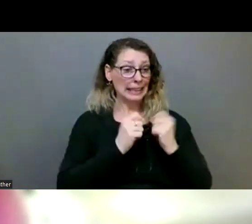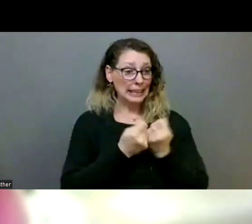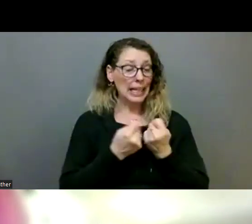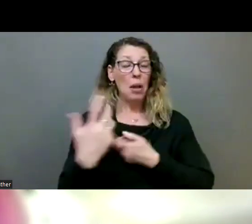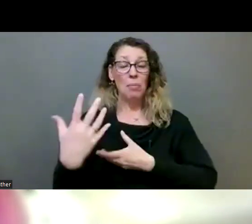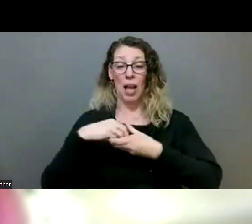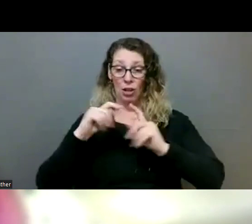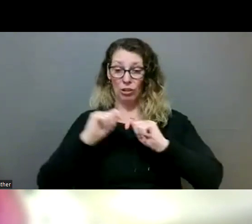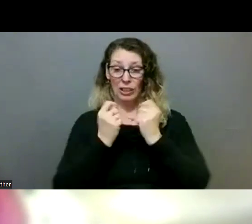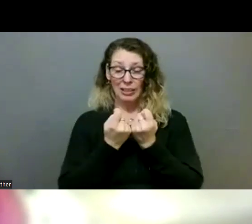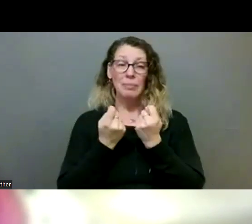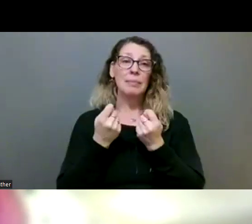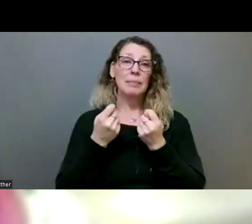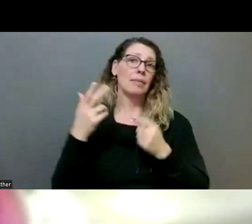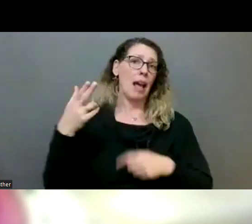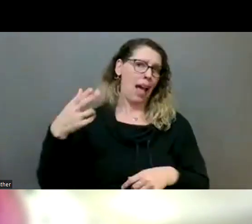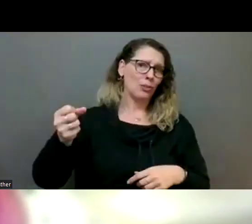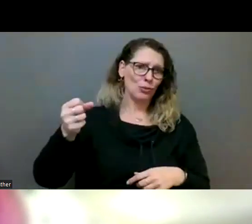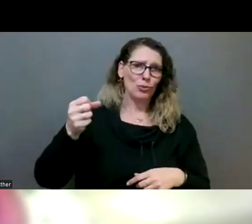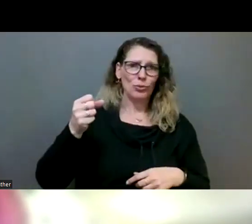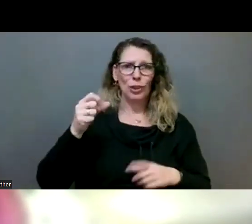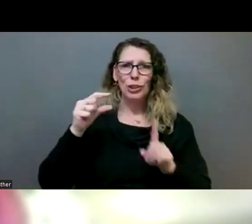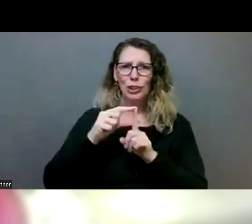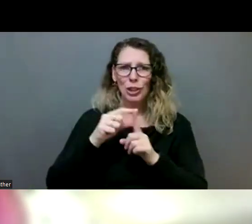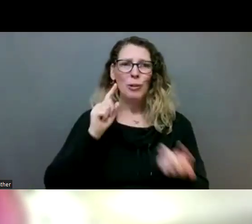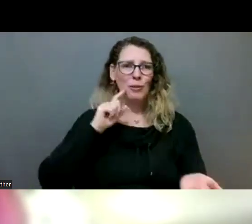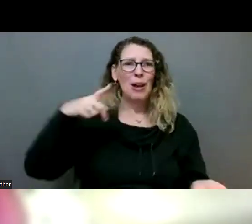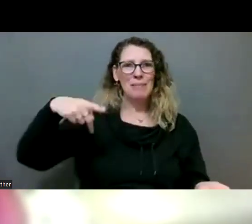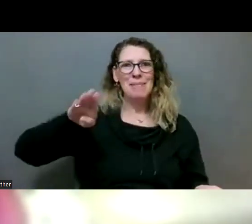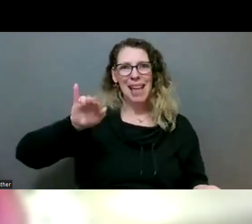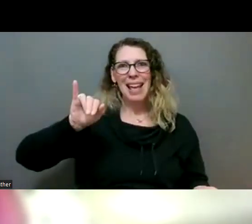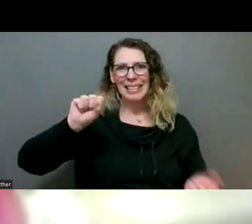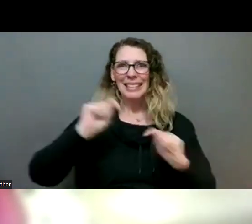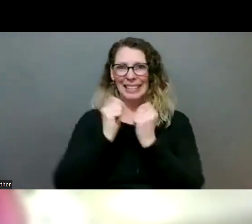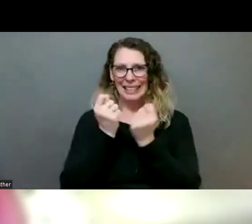which is you know, kind of high school term for PBIS team bringing those together,